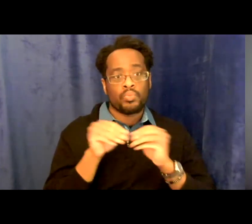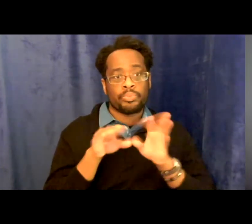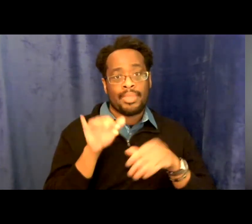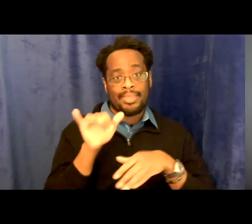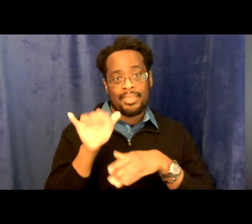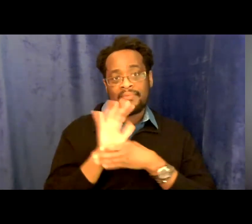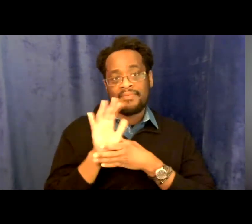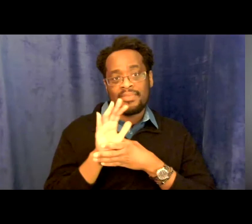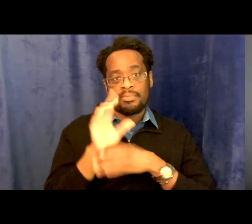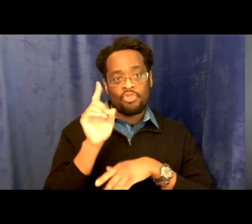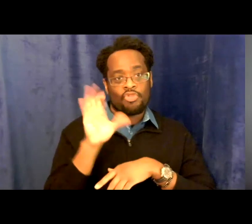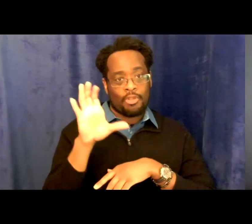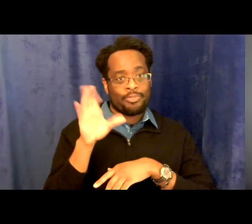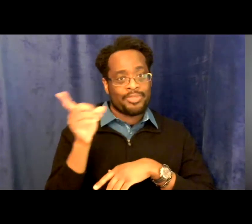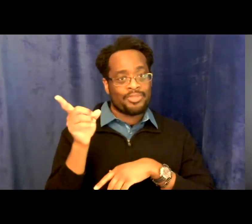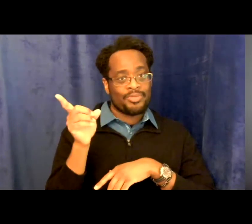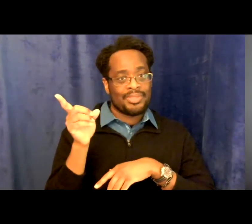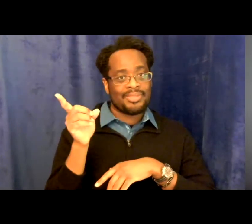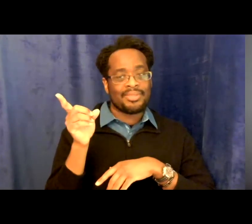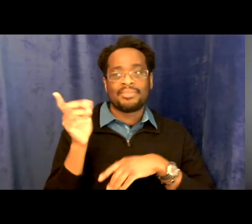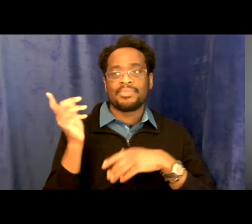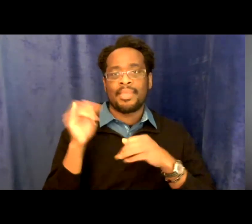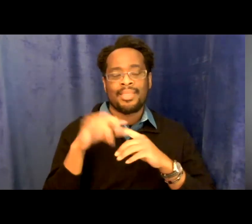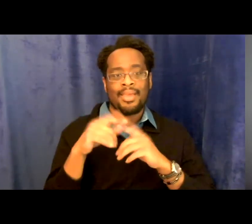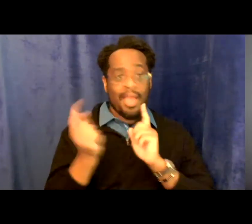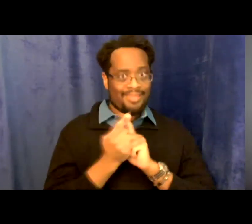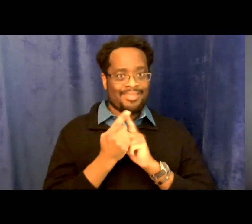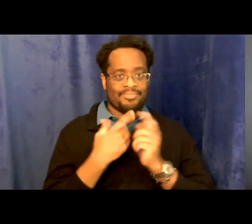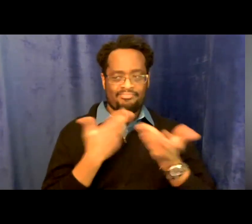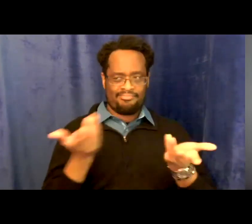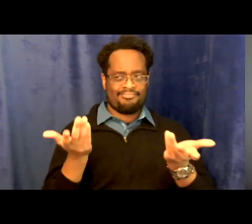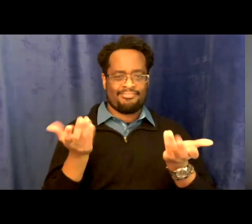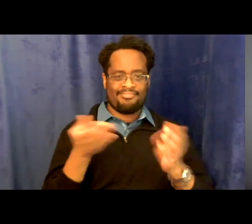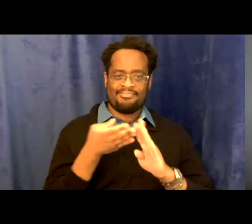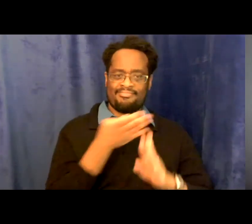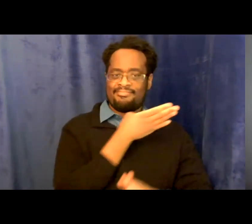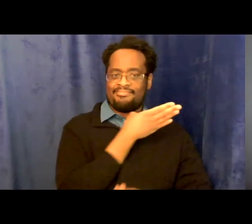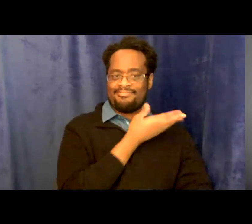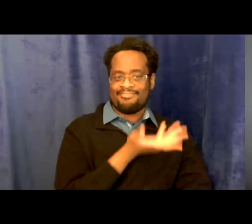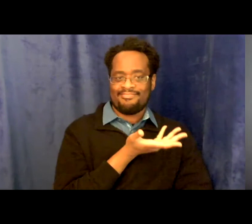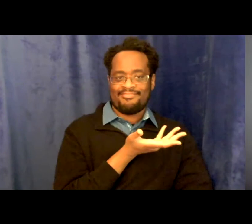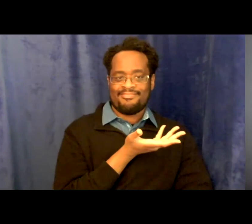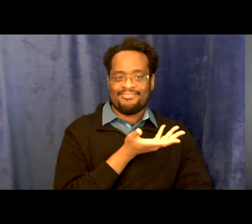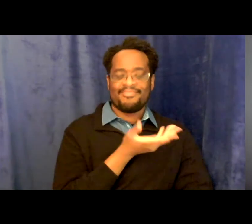and it was not until the film the documentary that just came out then they came up to me and wanted